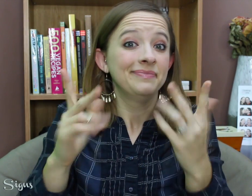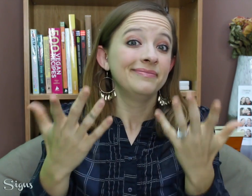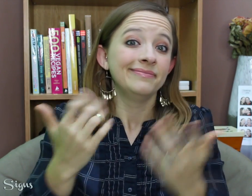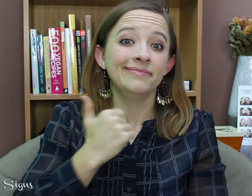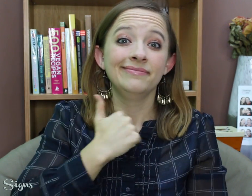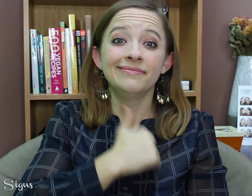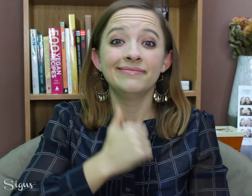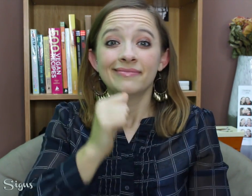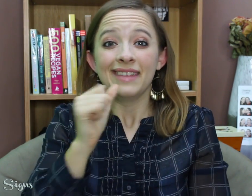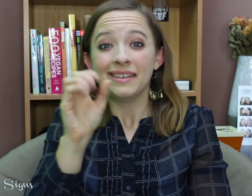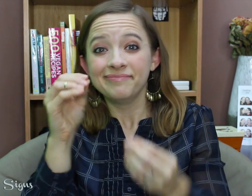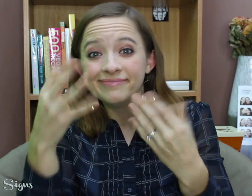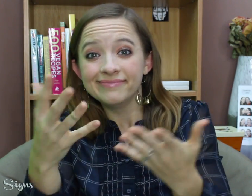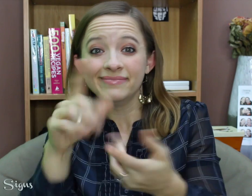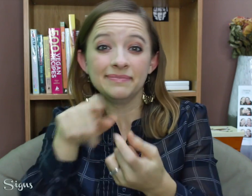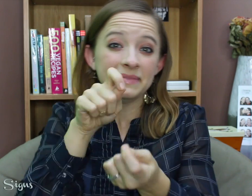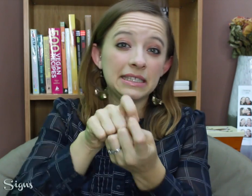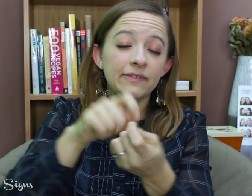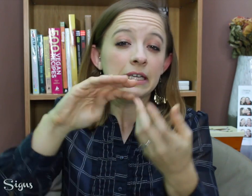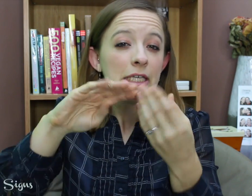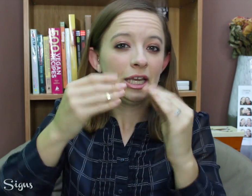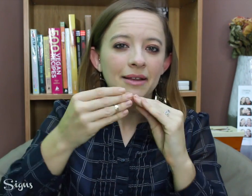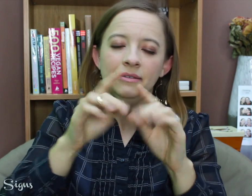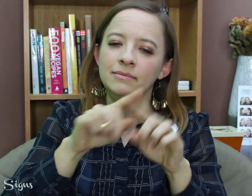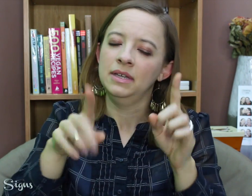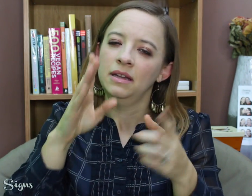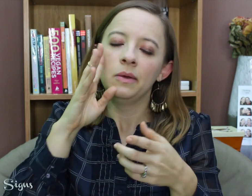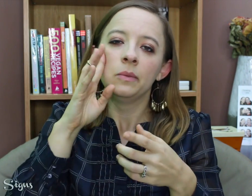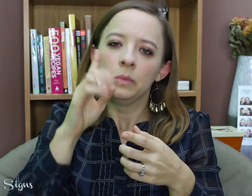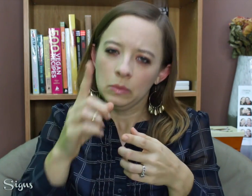find plenty of work. So I'm sorry I can't provide you